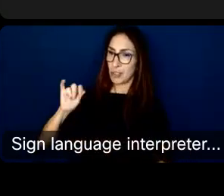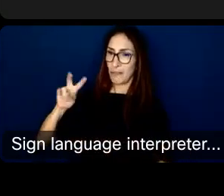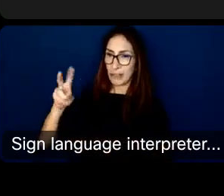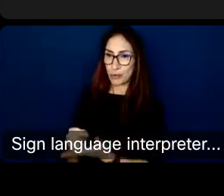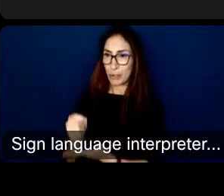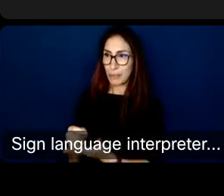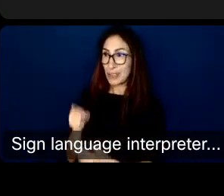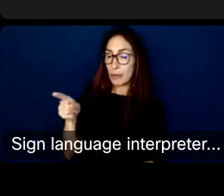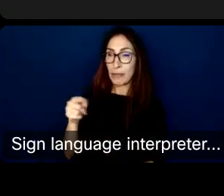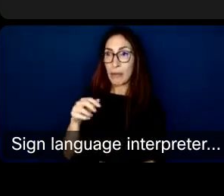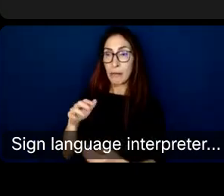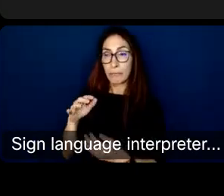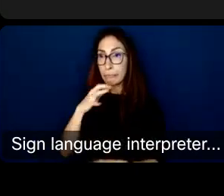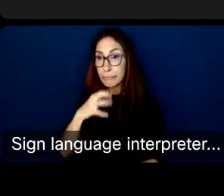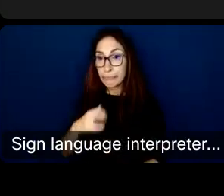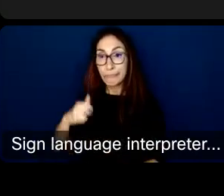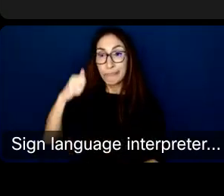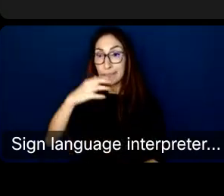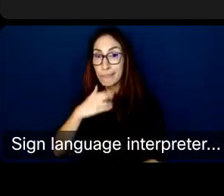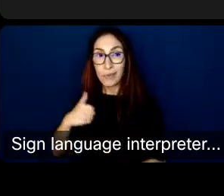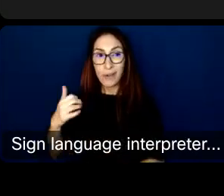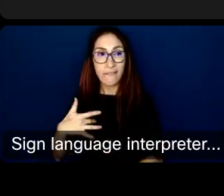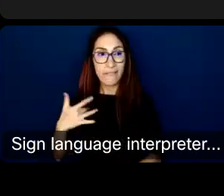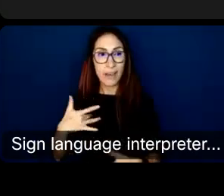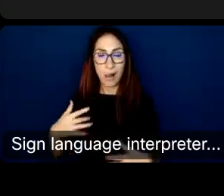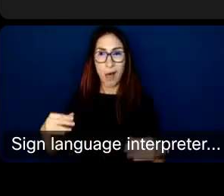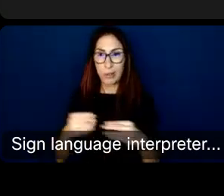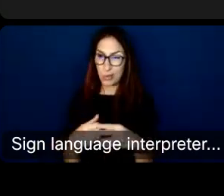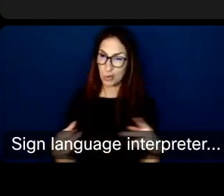experience more isolation and loneliness and have a great need